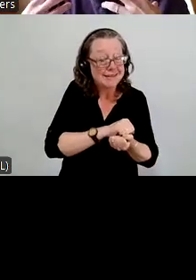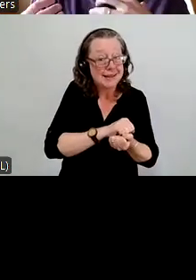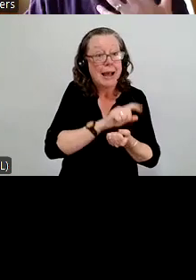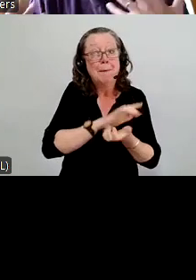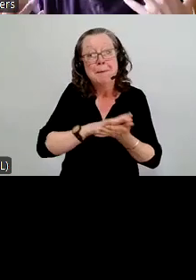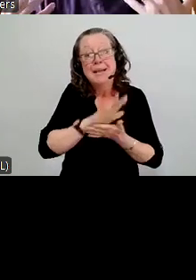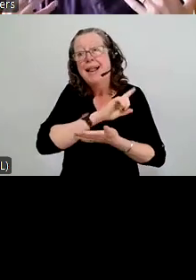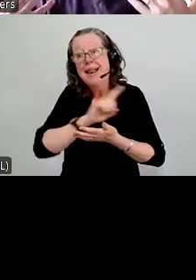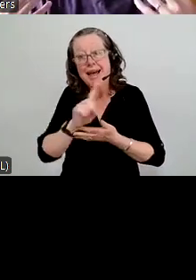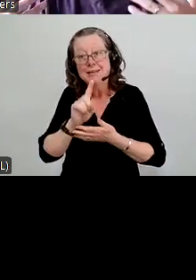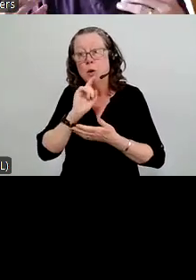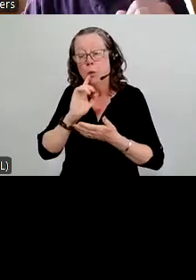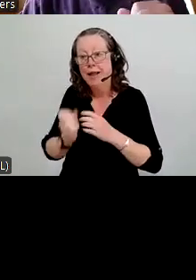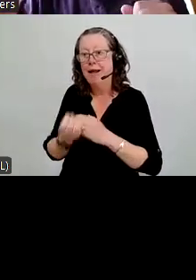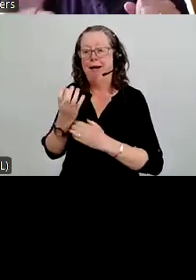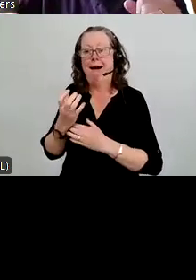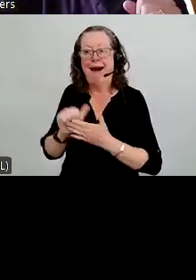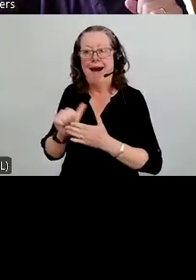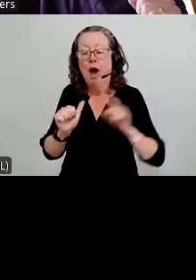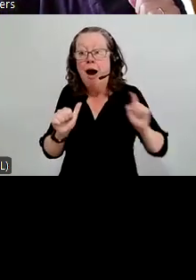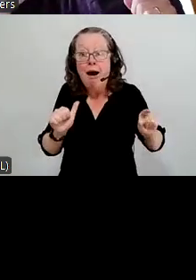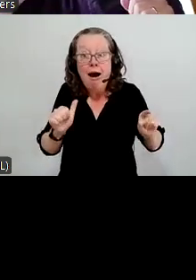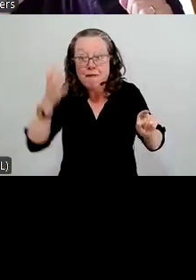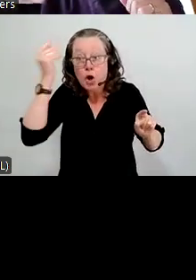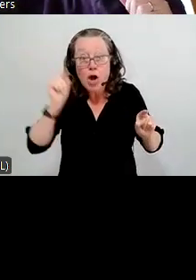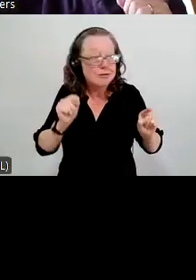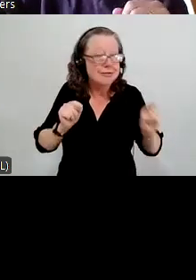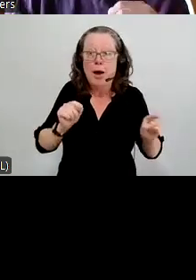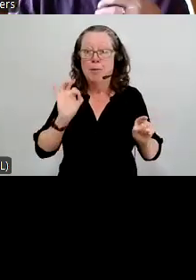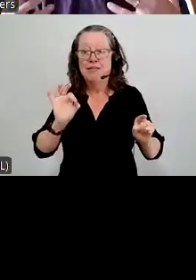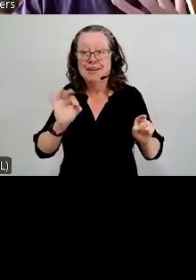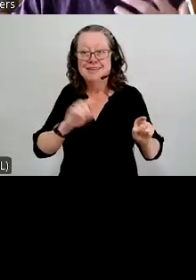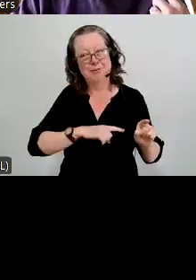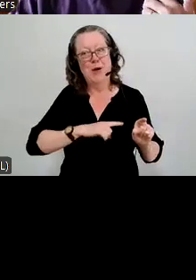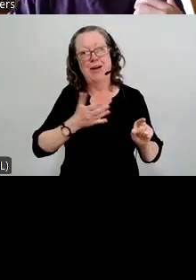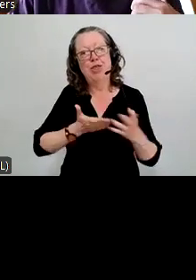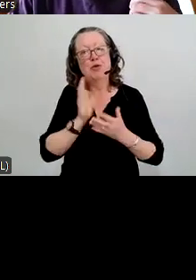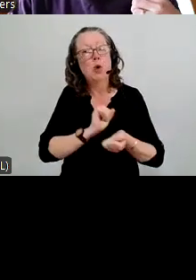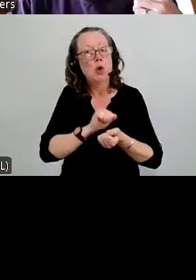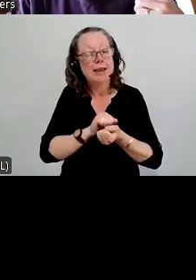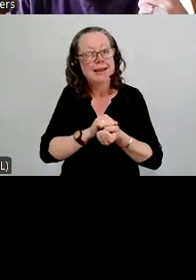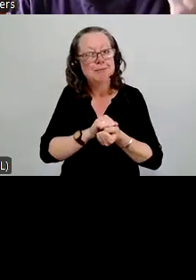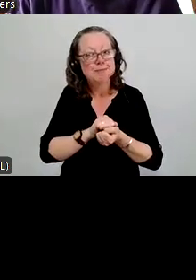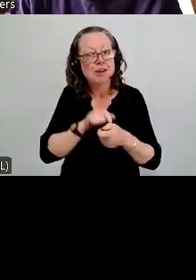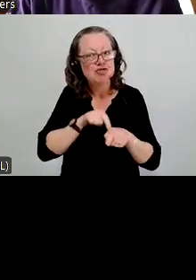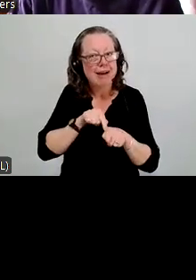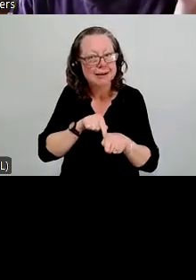I want to see the adverts from them. Some that I don't care about, I just want to get rid of, but there are some that I really do want to.